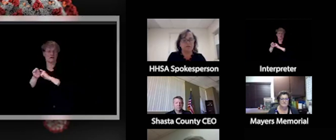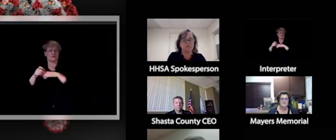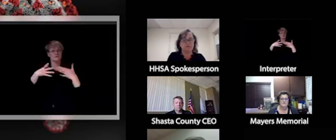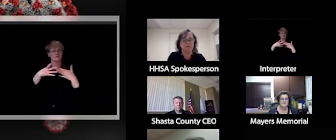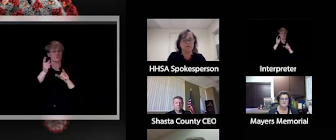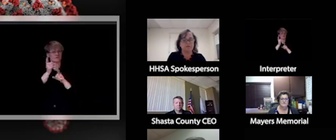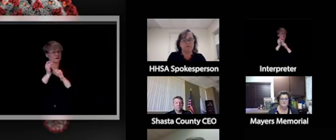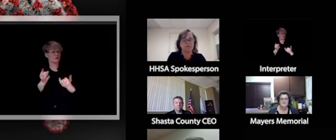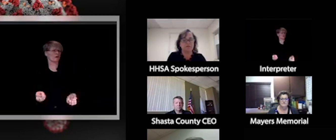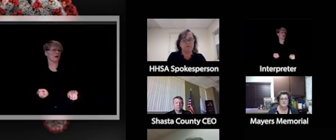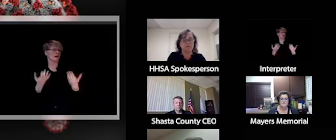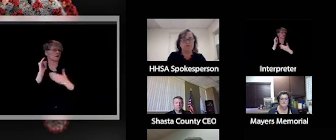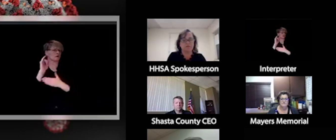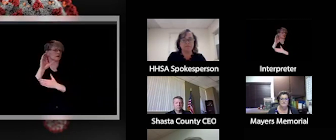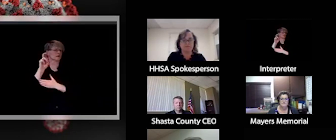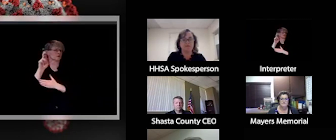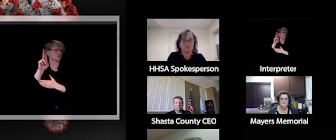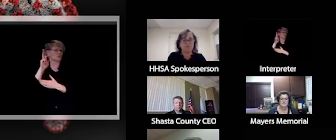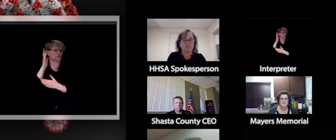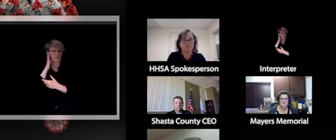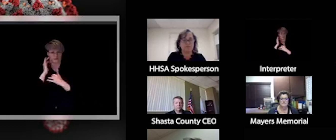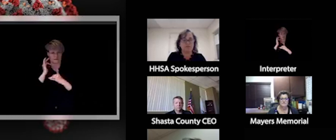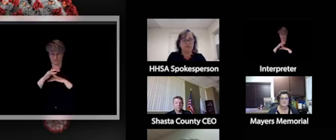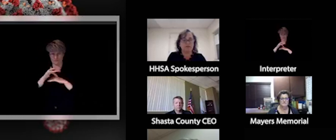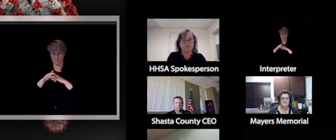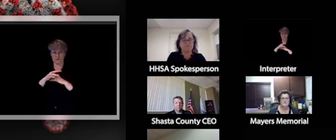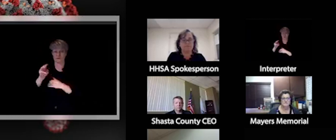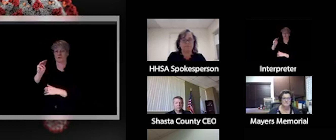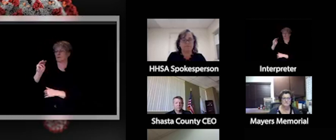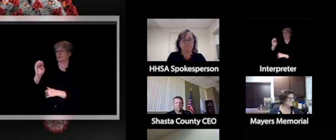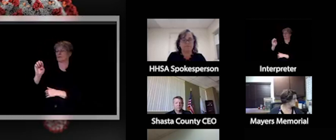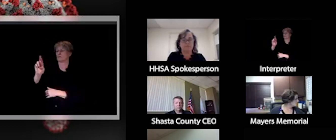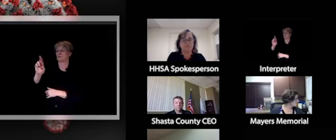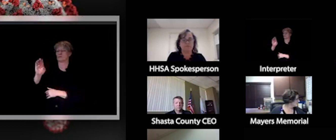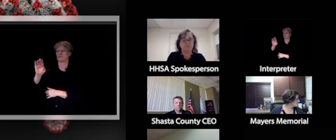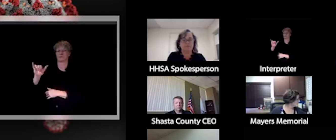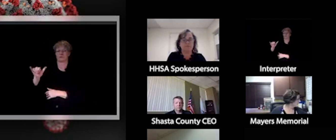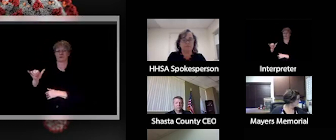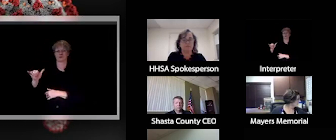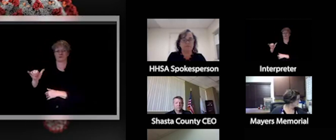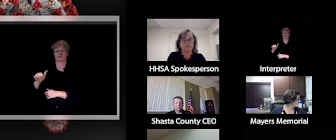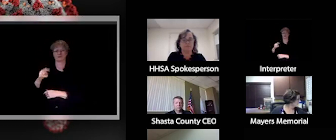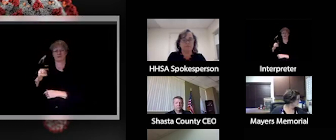Obviously, I can’t speak to Mercy, but I believe they have around in the mid-30’s.